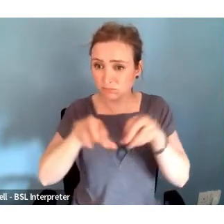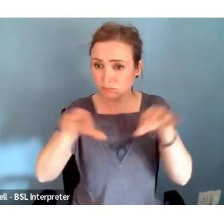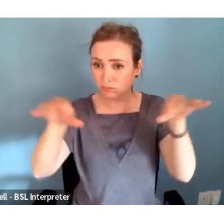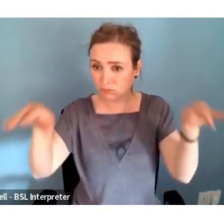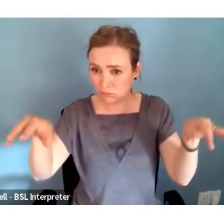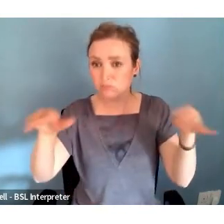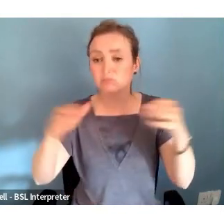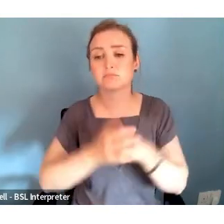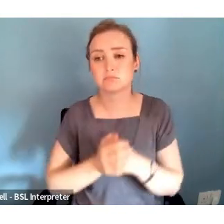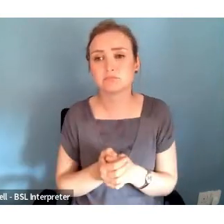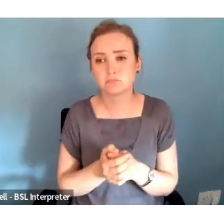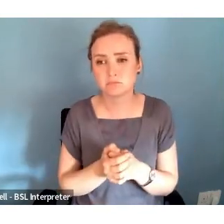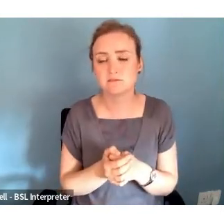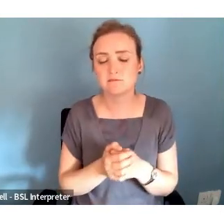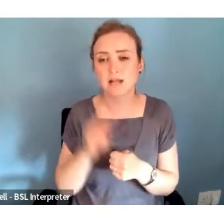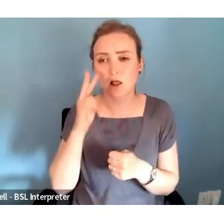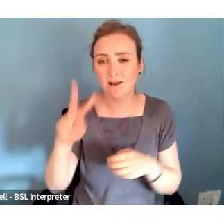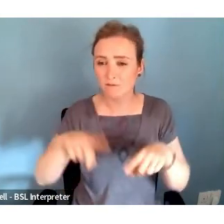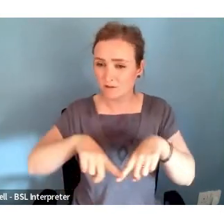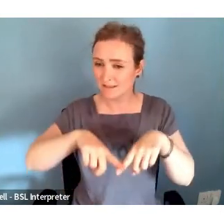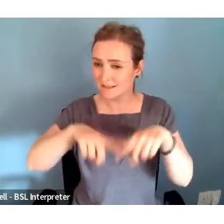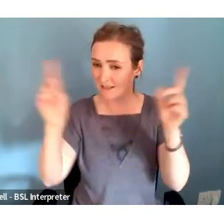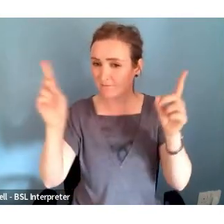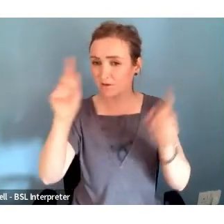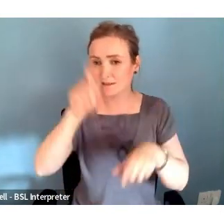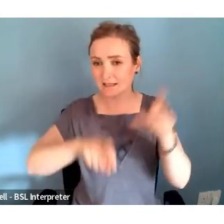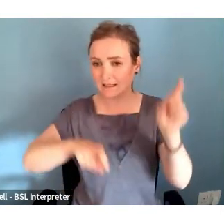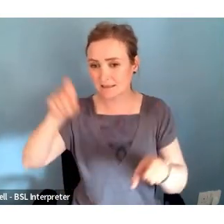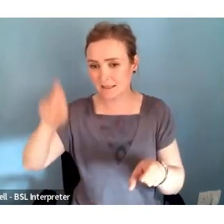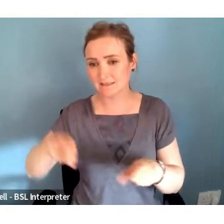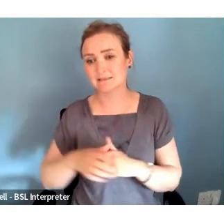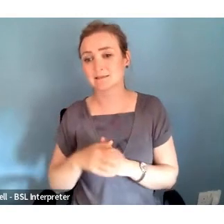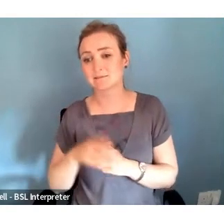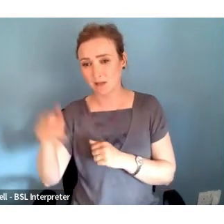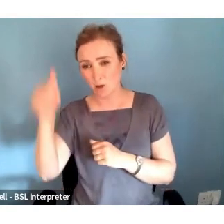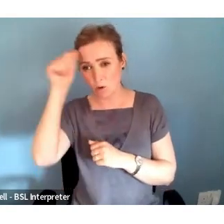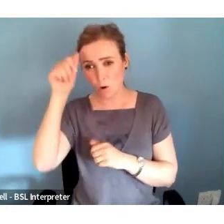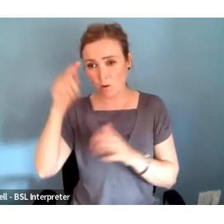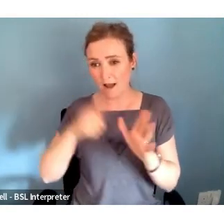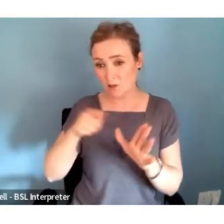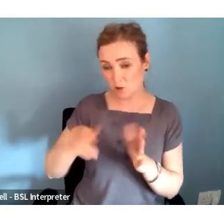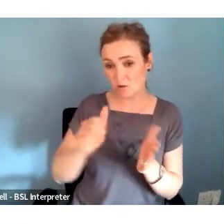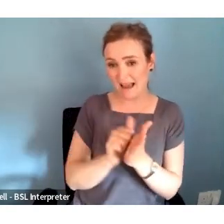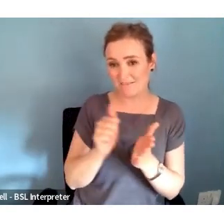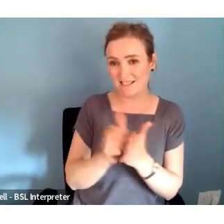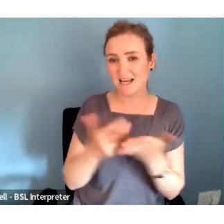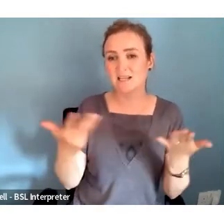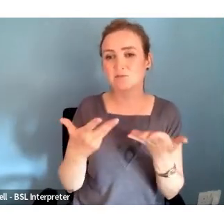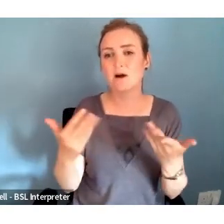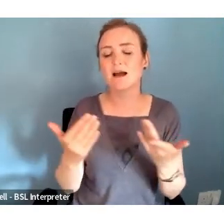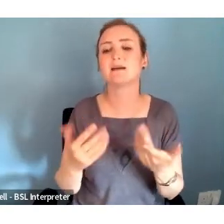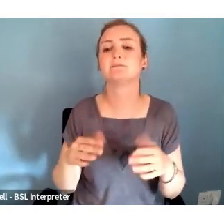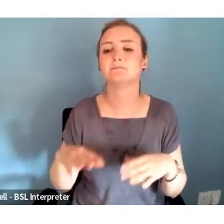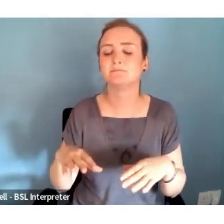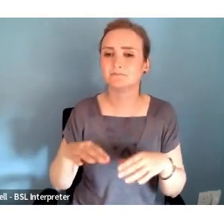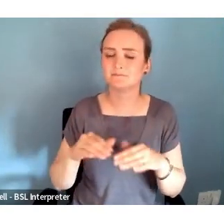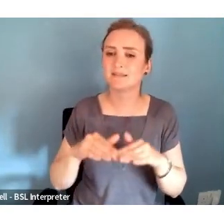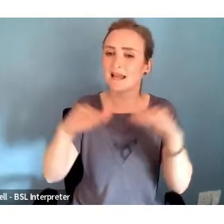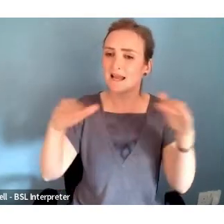are different candidates. And I know, Alex, that you advertise on Evenbreak because you are one of our client s. Are there any other ways that